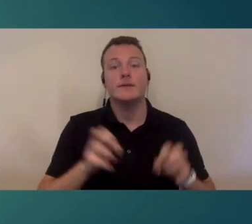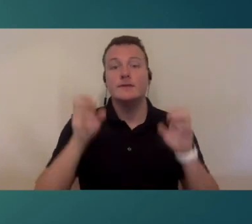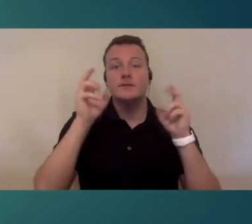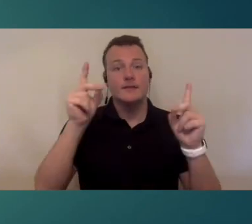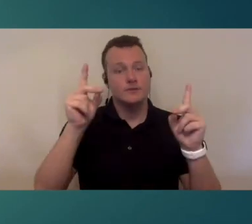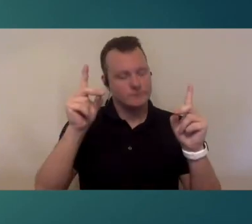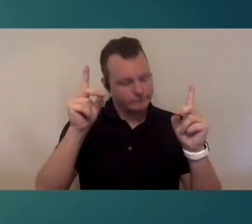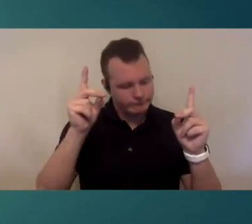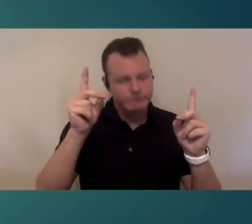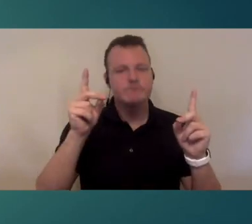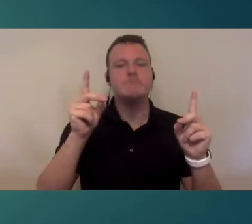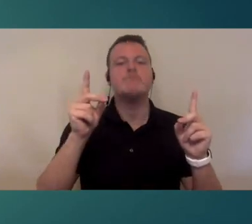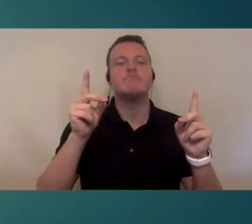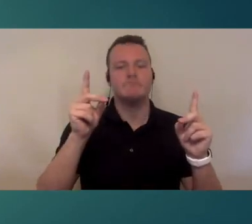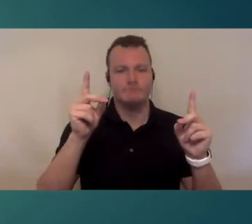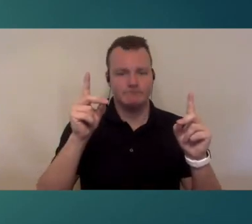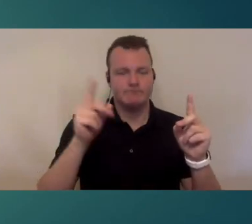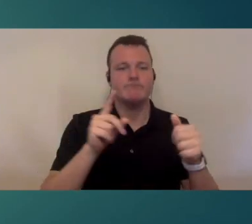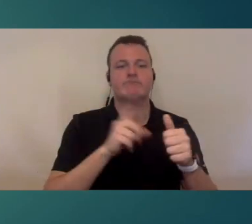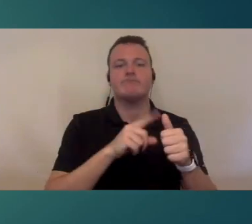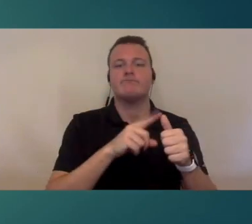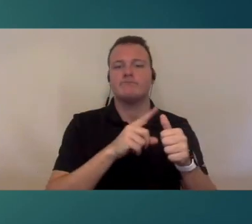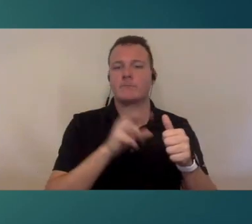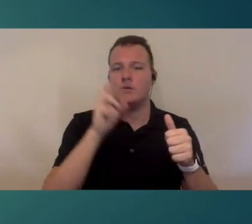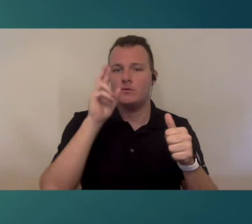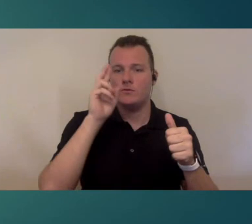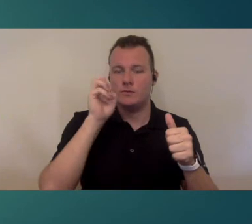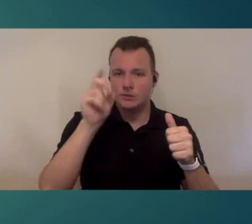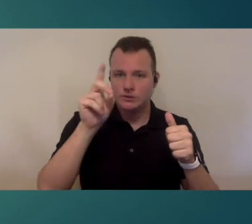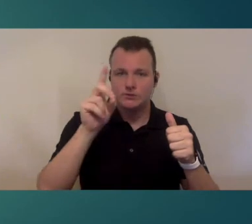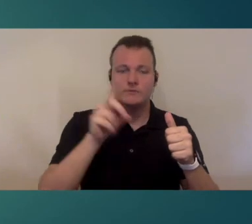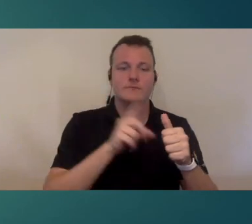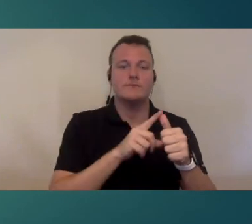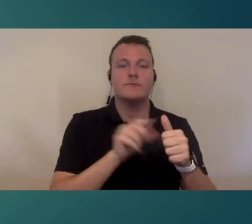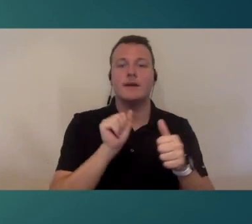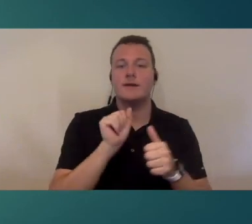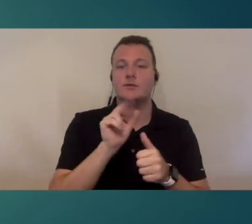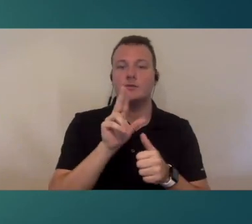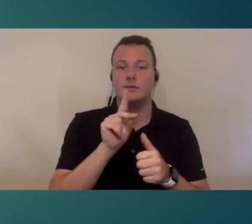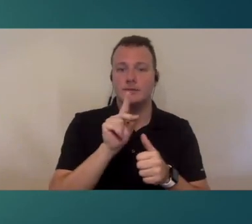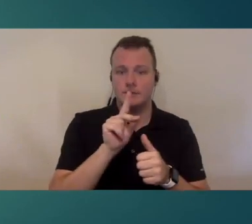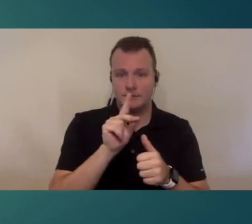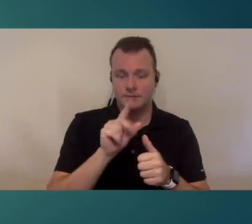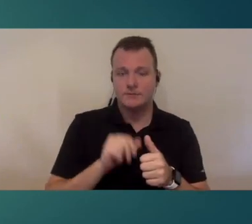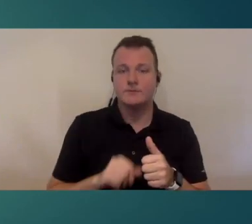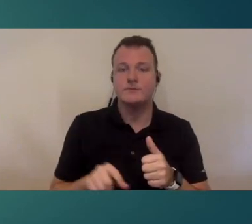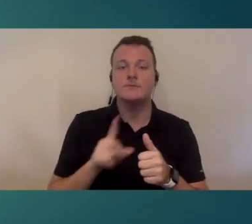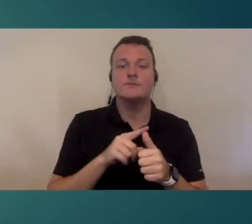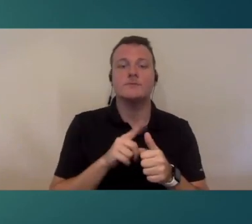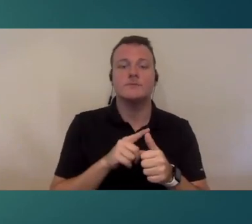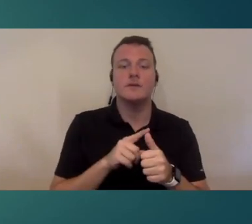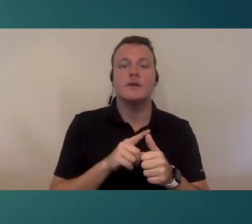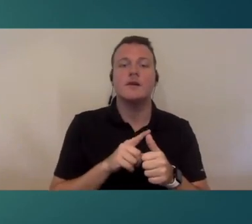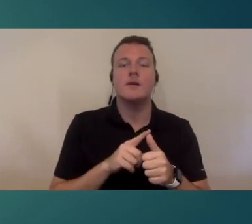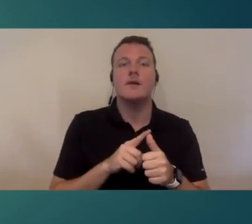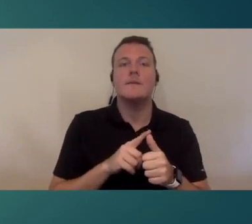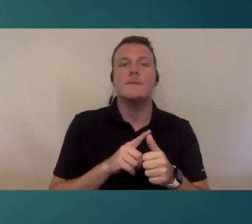education, so anything related to your AuD degree, and I would definitely want